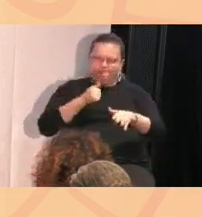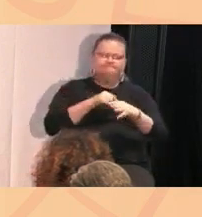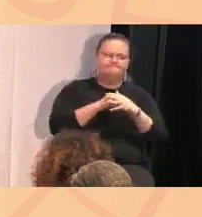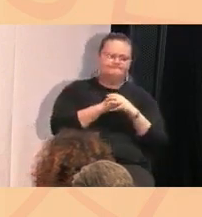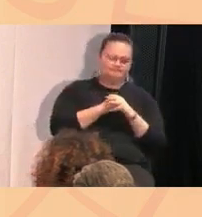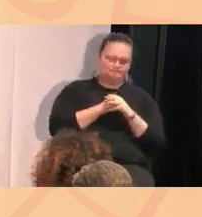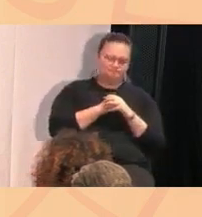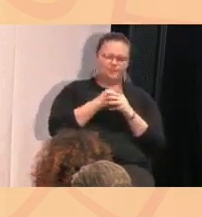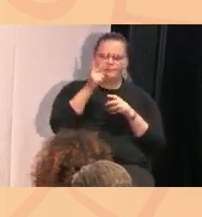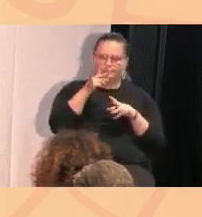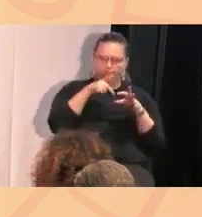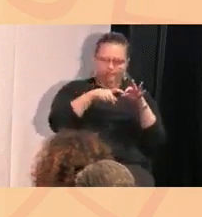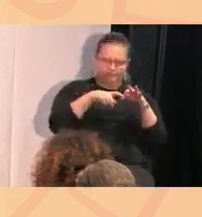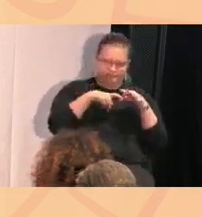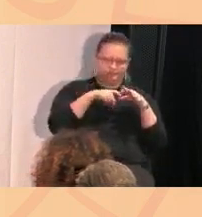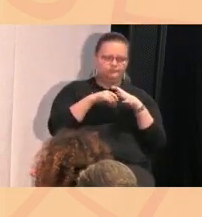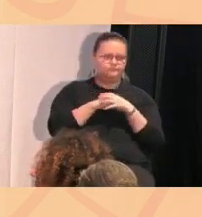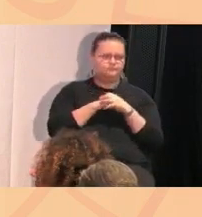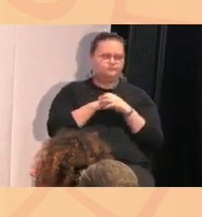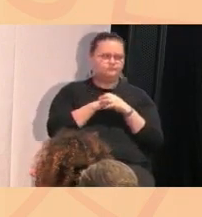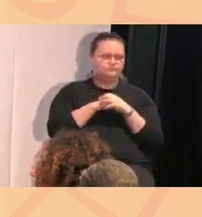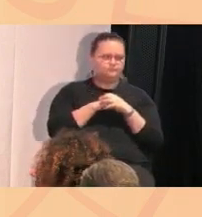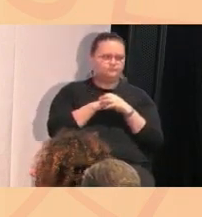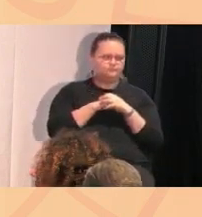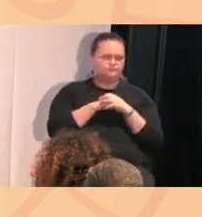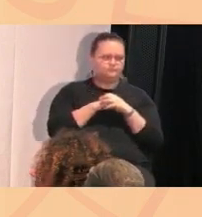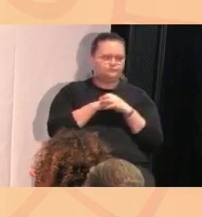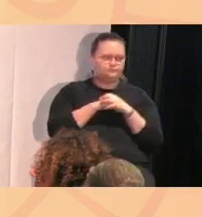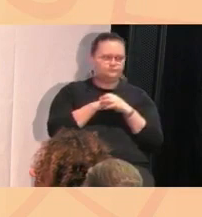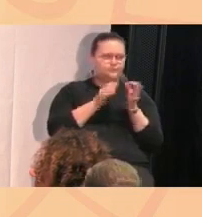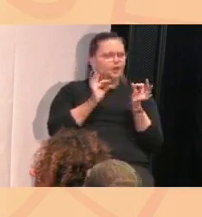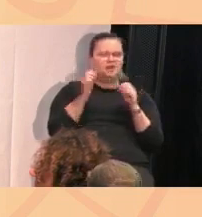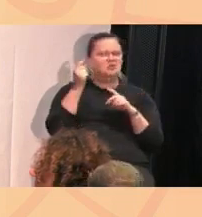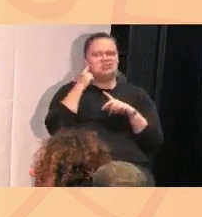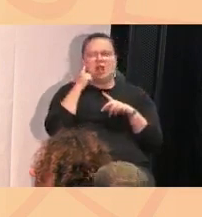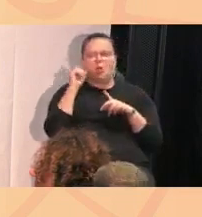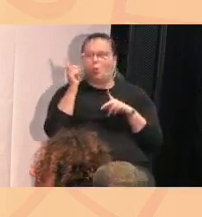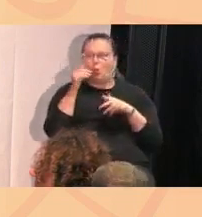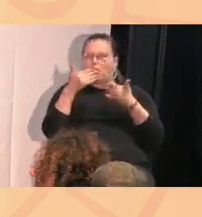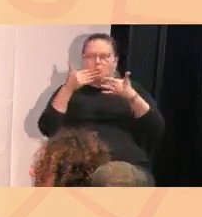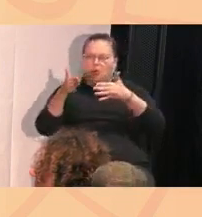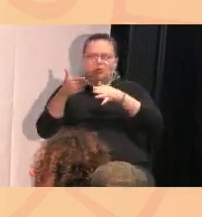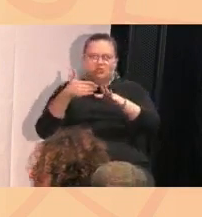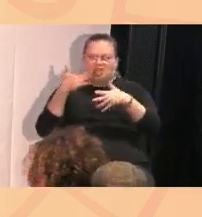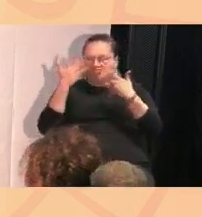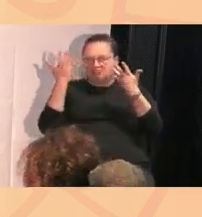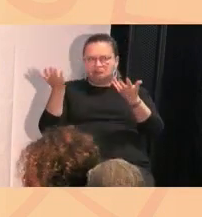Yeah. Can you talk to us a little about these new works and the public's reaction to them?